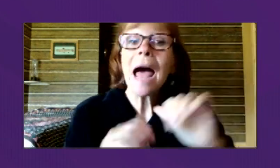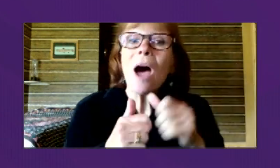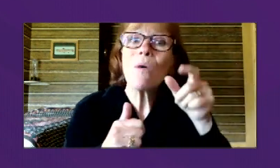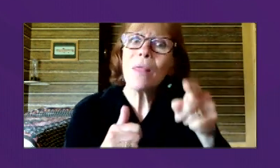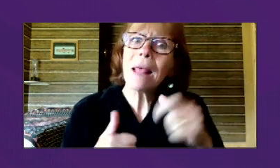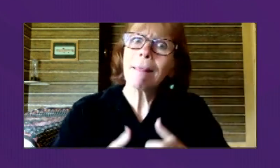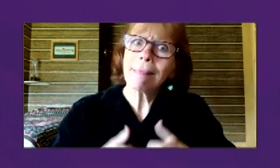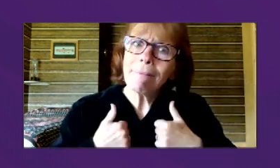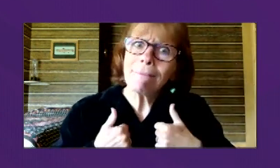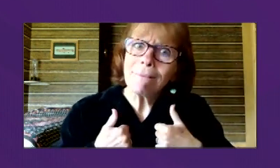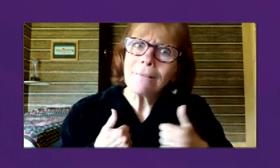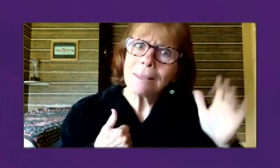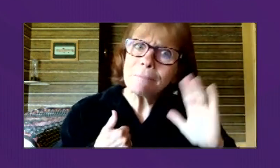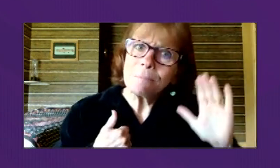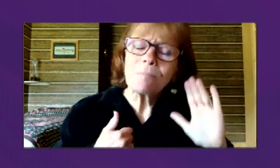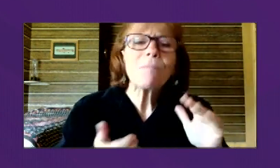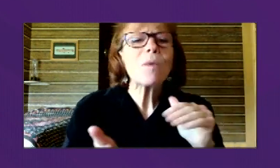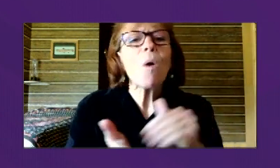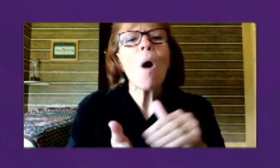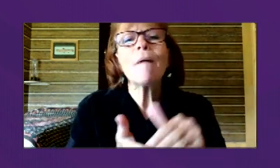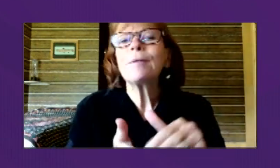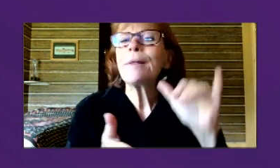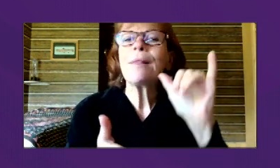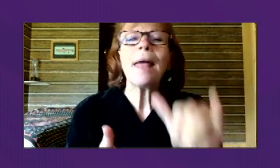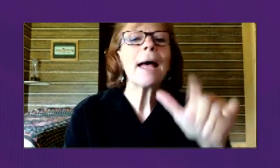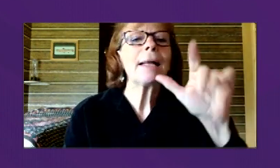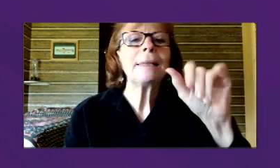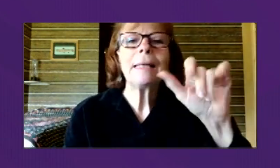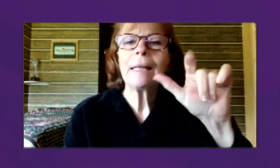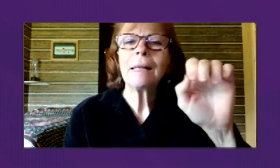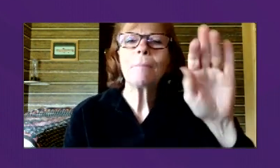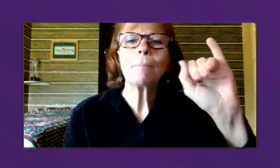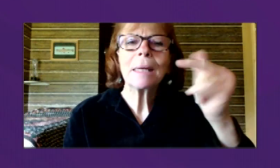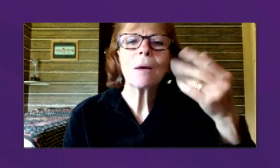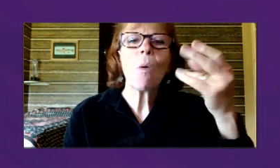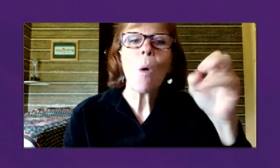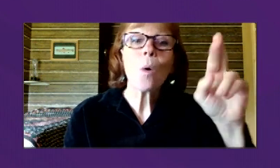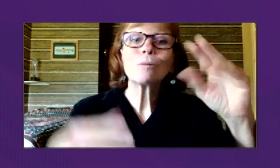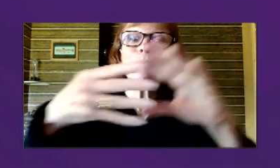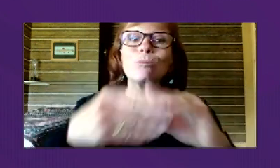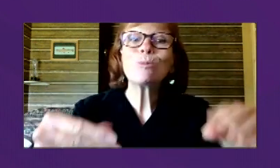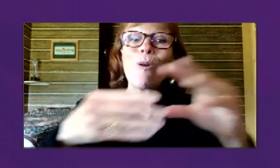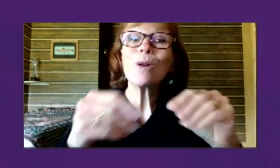Often the story of the Battle of Little Bighorn is left incomplete, ending with Custer's crushing